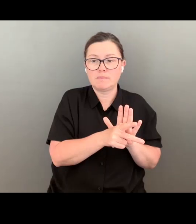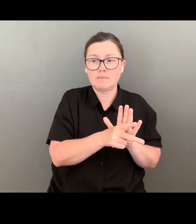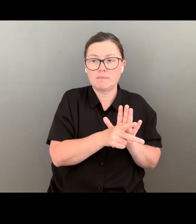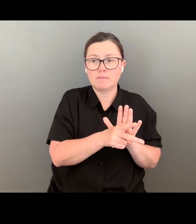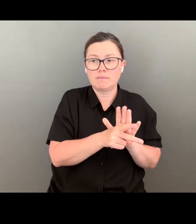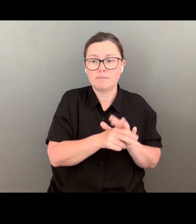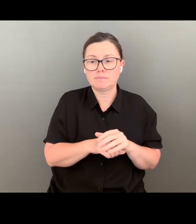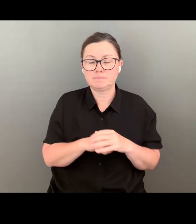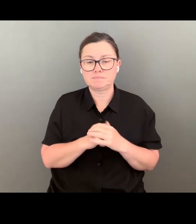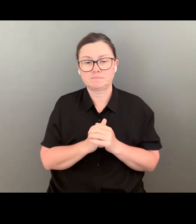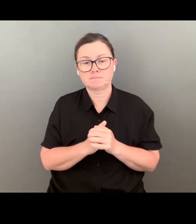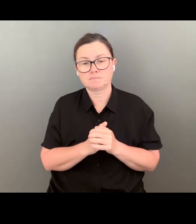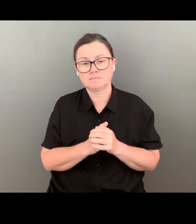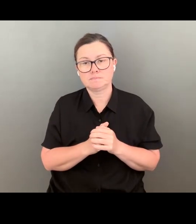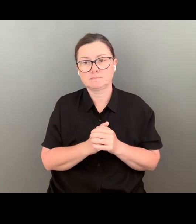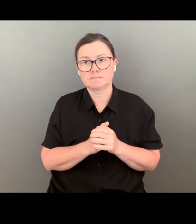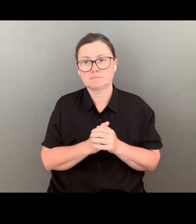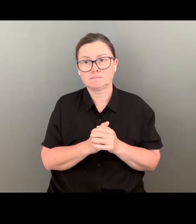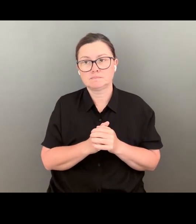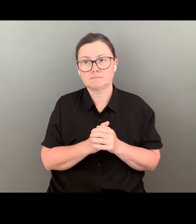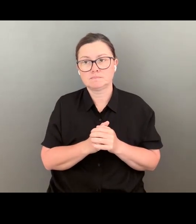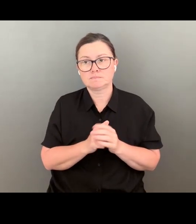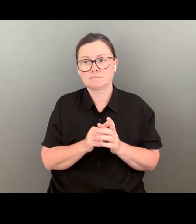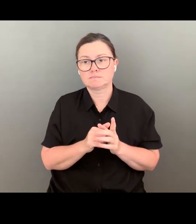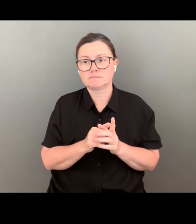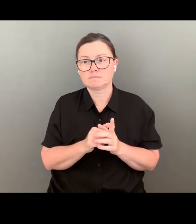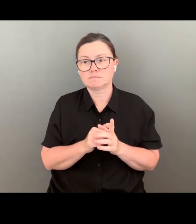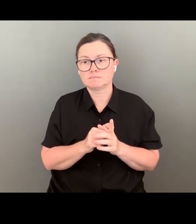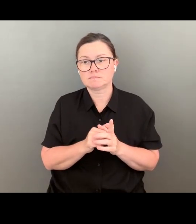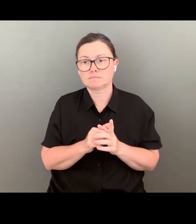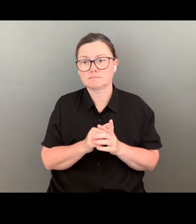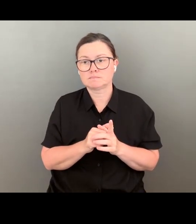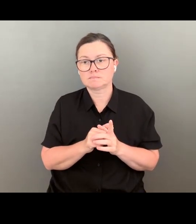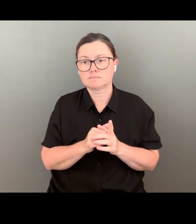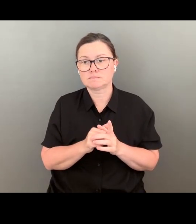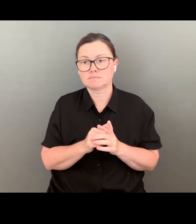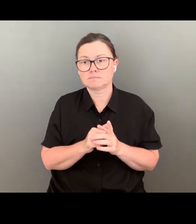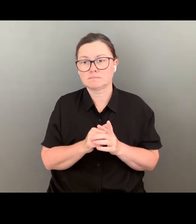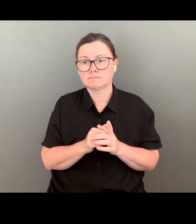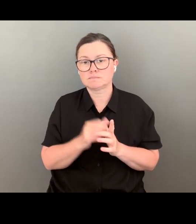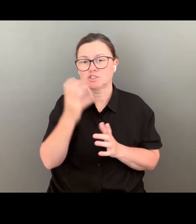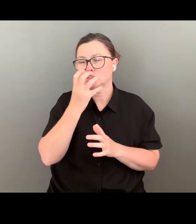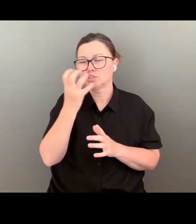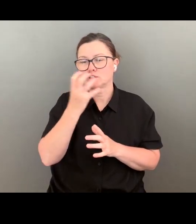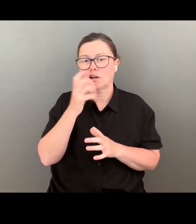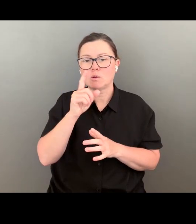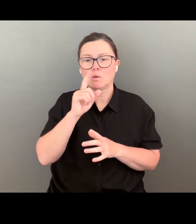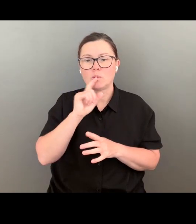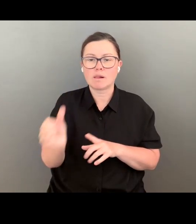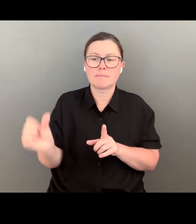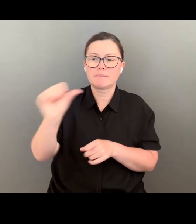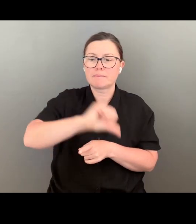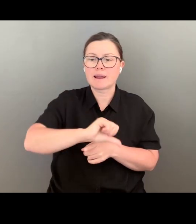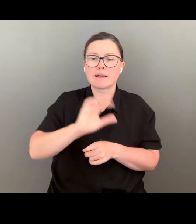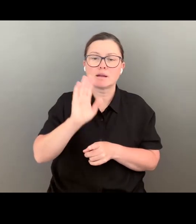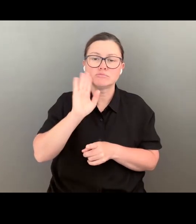Okay. And if you go back to the presentation. Let's go. Next slide. Yeah. Go to the next slide.